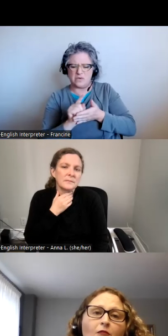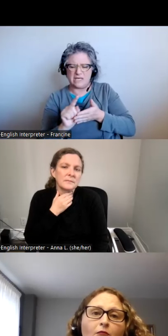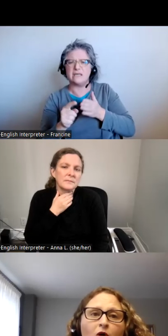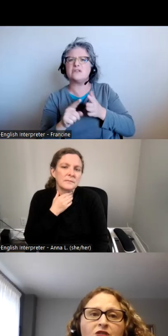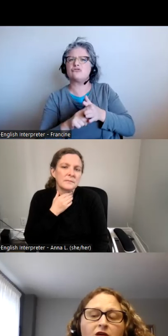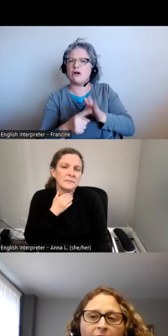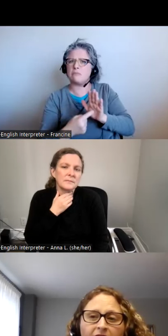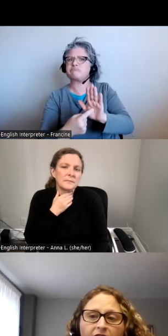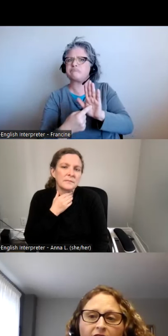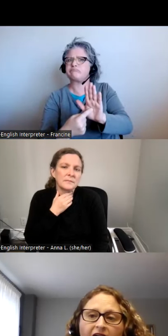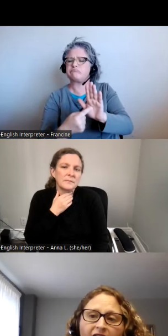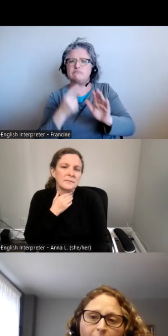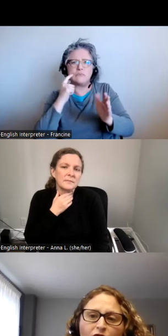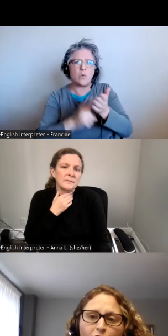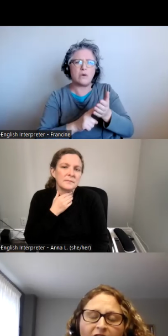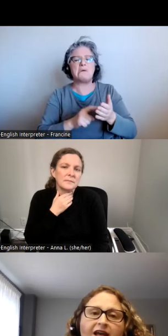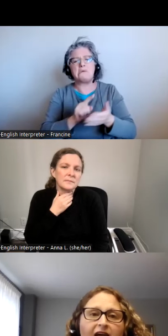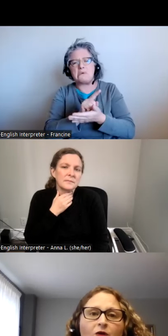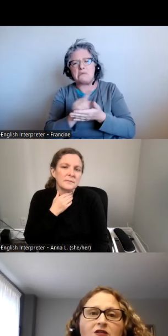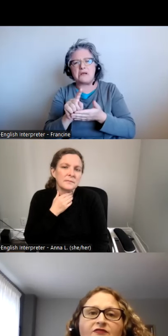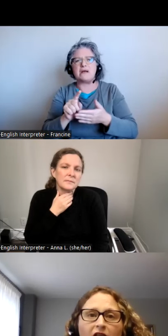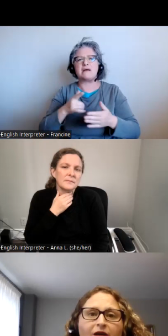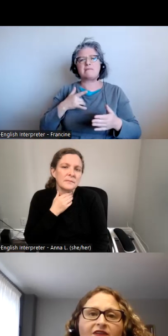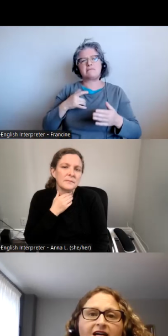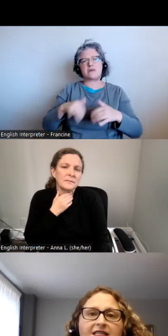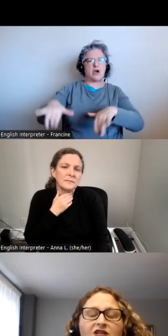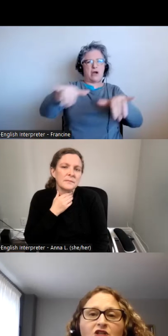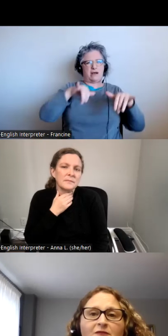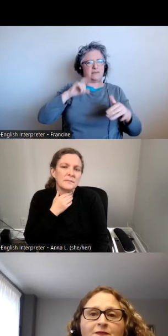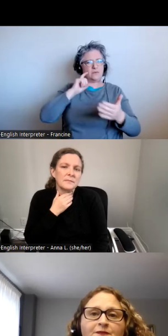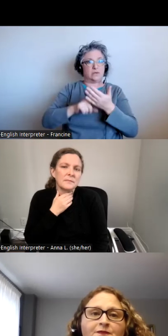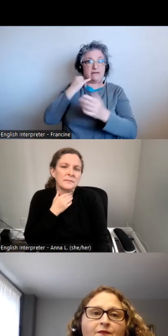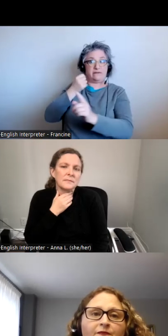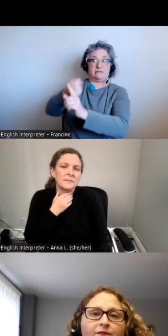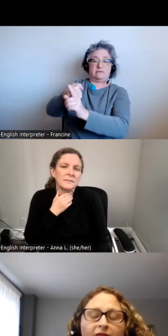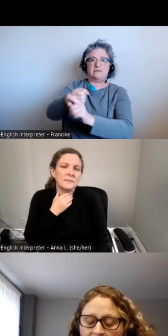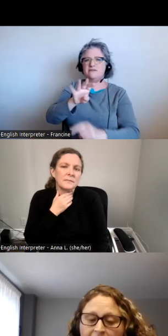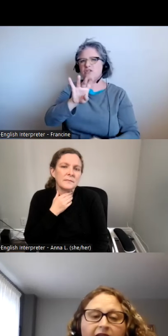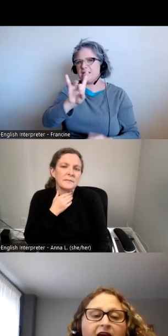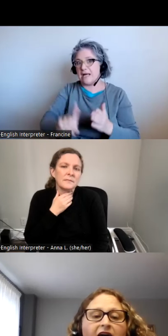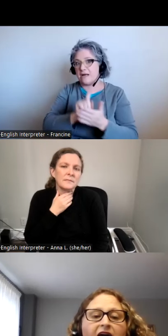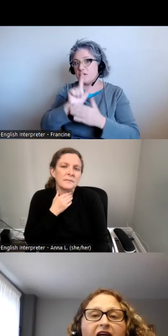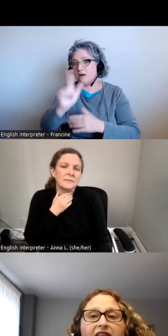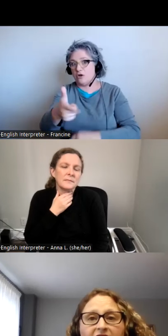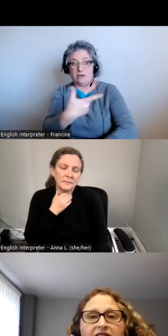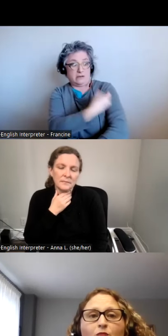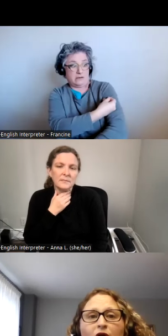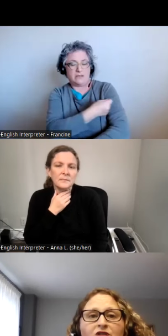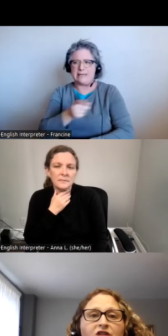of myocarditis tend to occur within the first week following vaccination